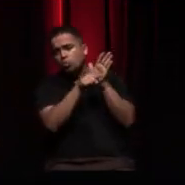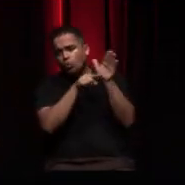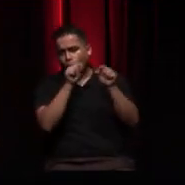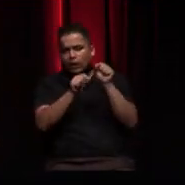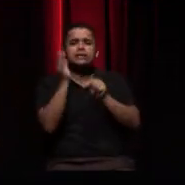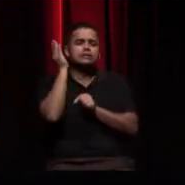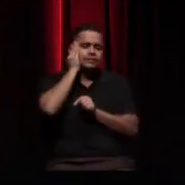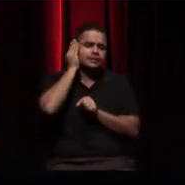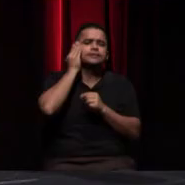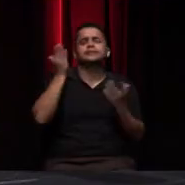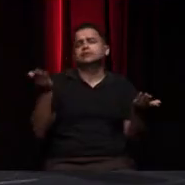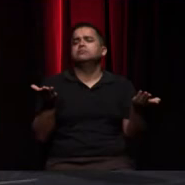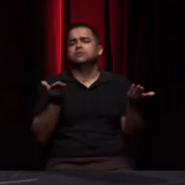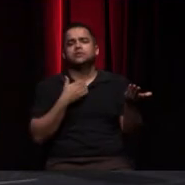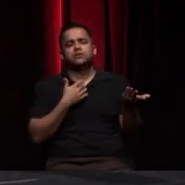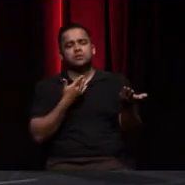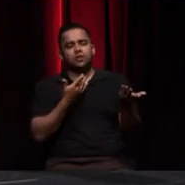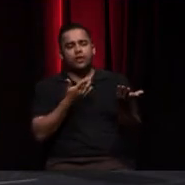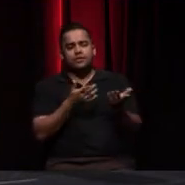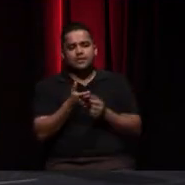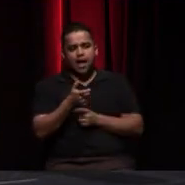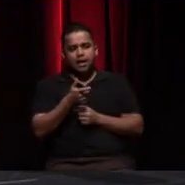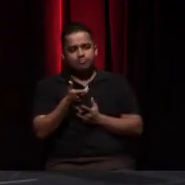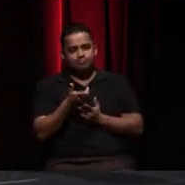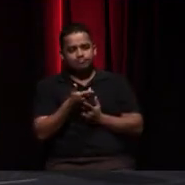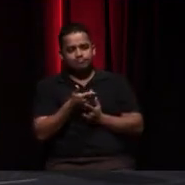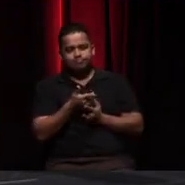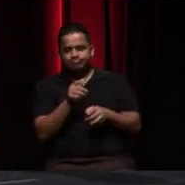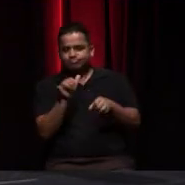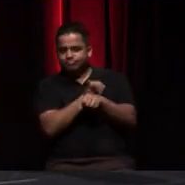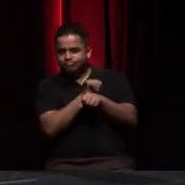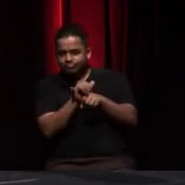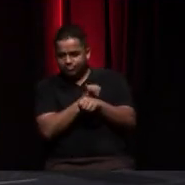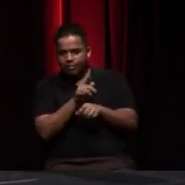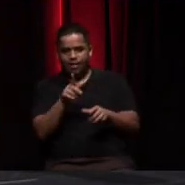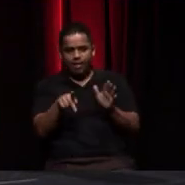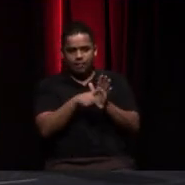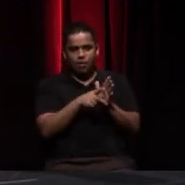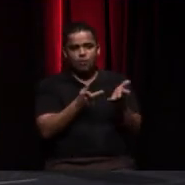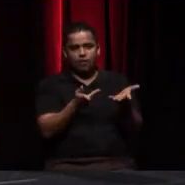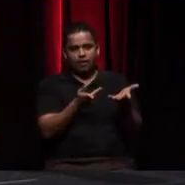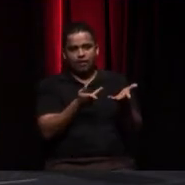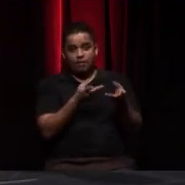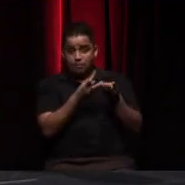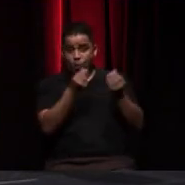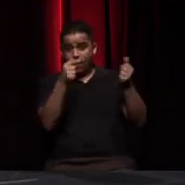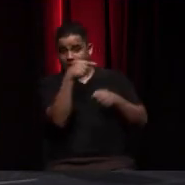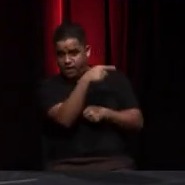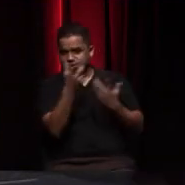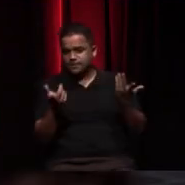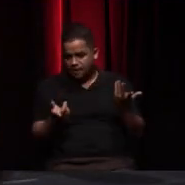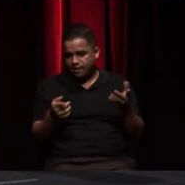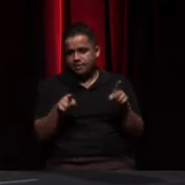That expertise is one of Folha’s qualities, additional to being a company